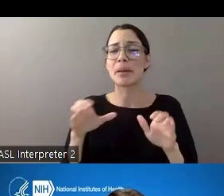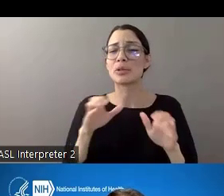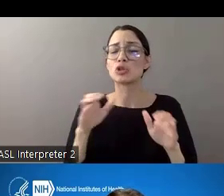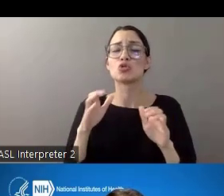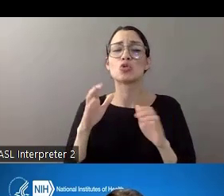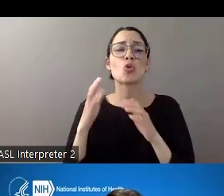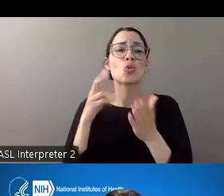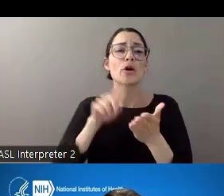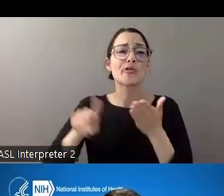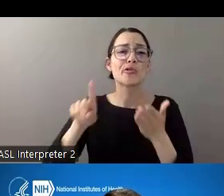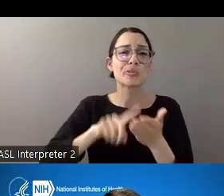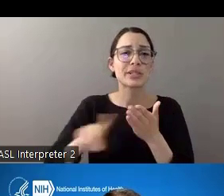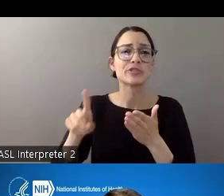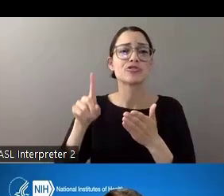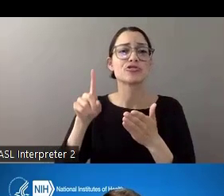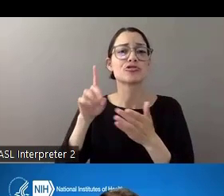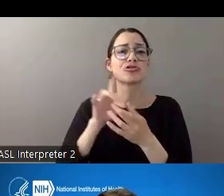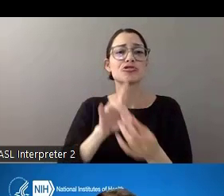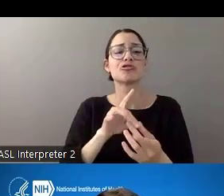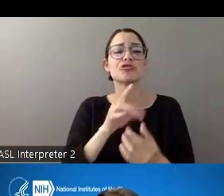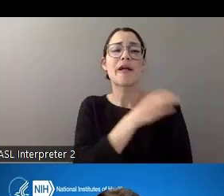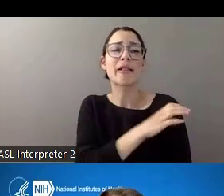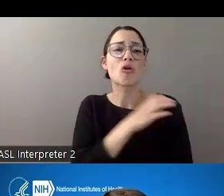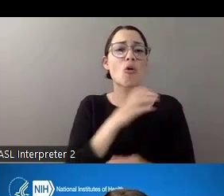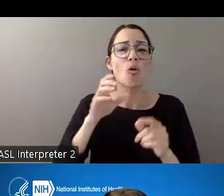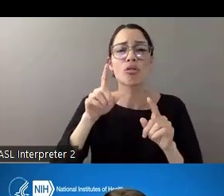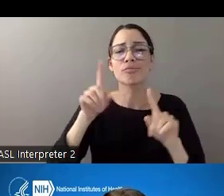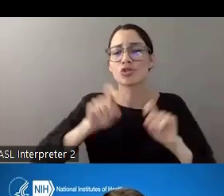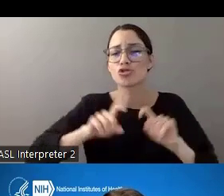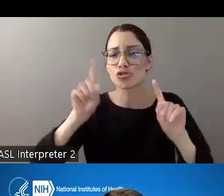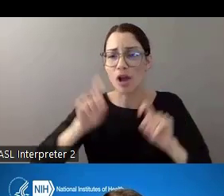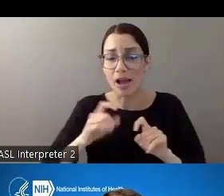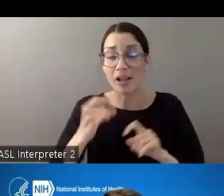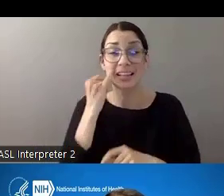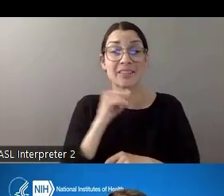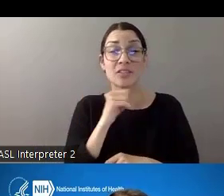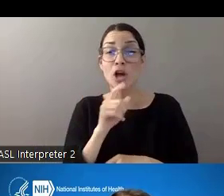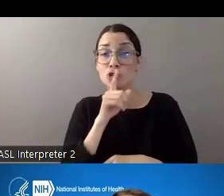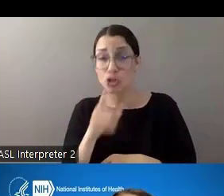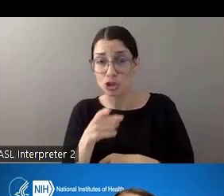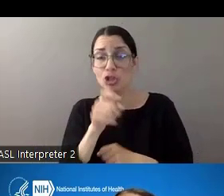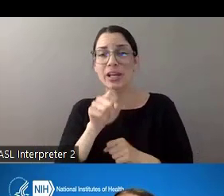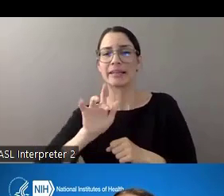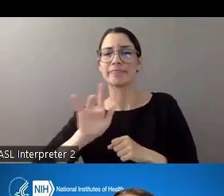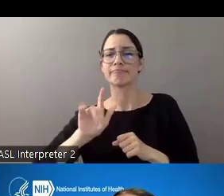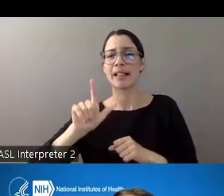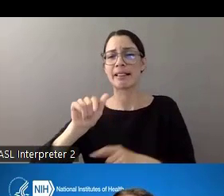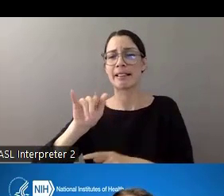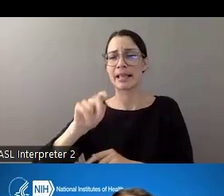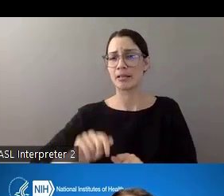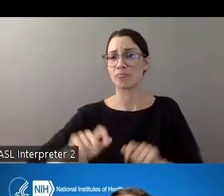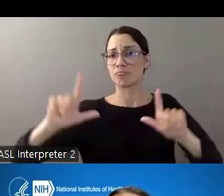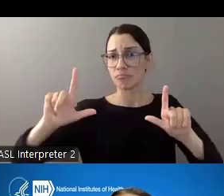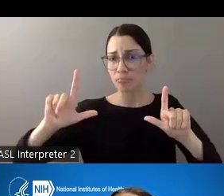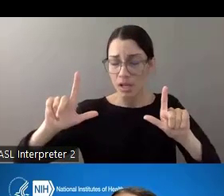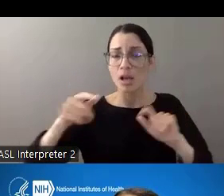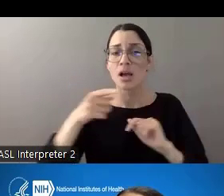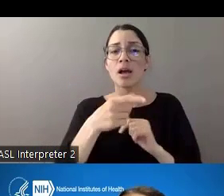If you're not sure, the link that will go in the chat, and at the bottom of the slide has a link to a poll where you can figure out